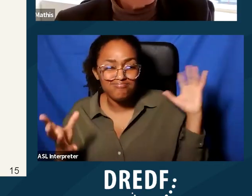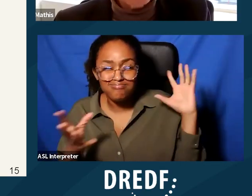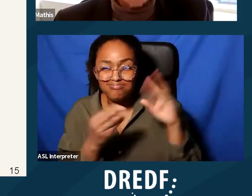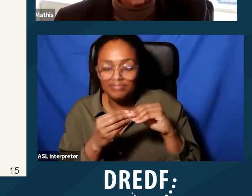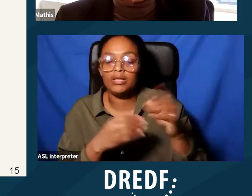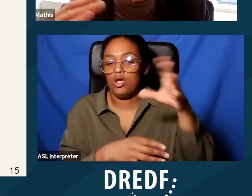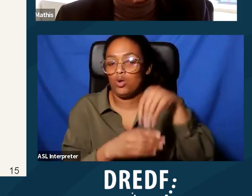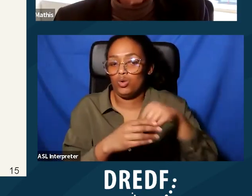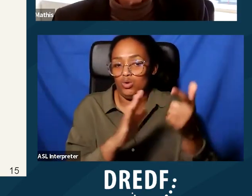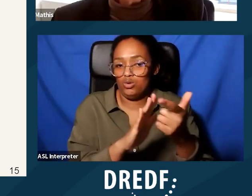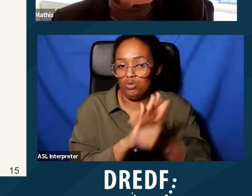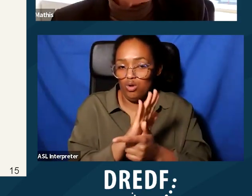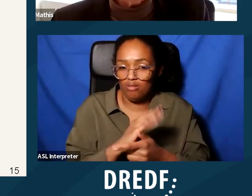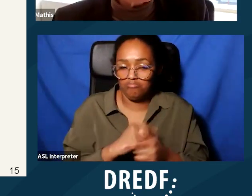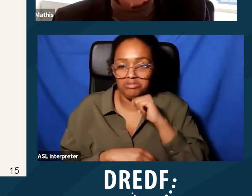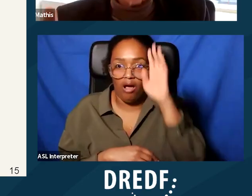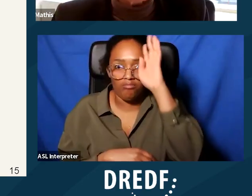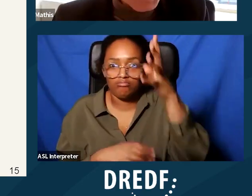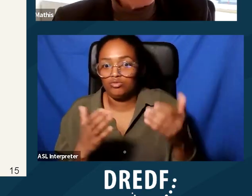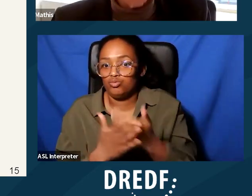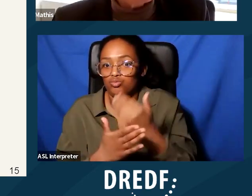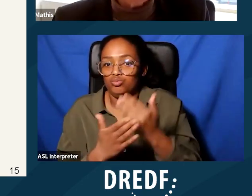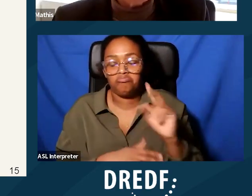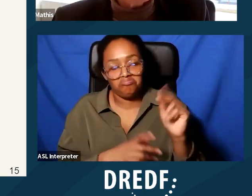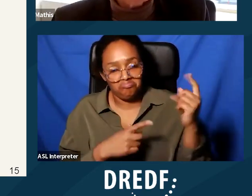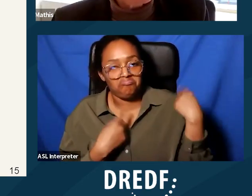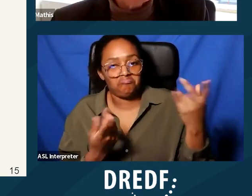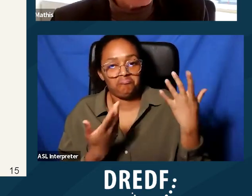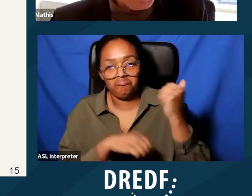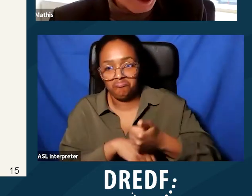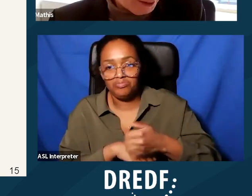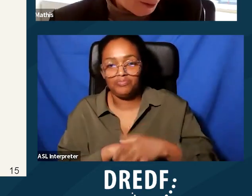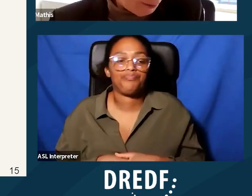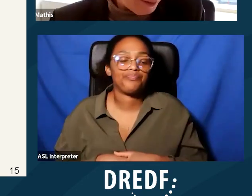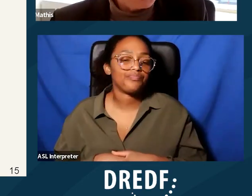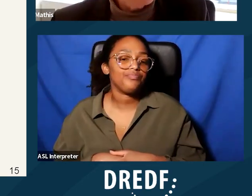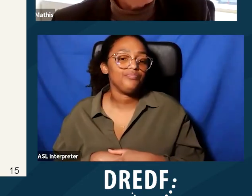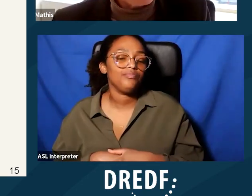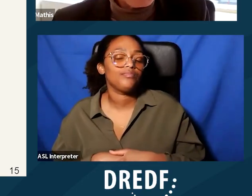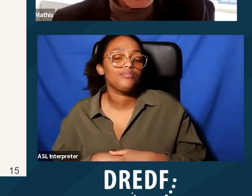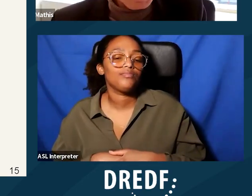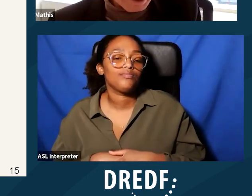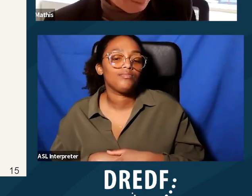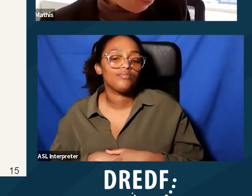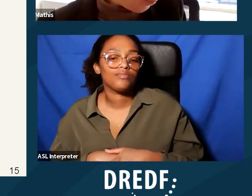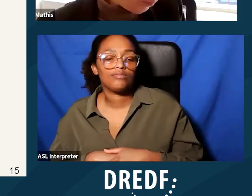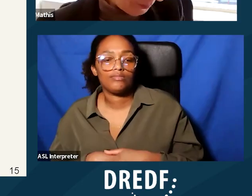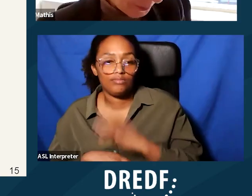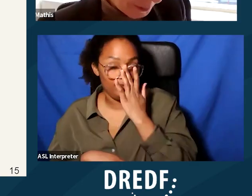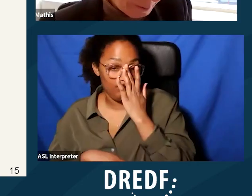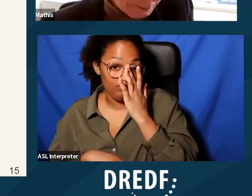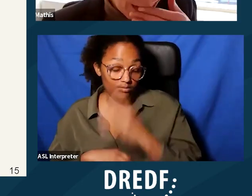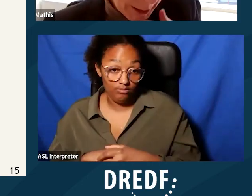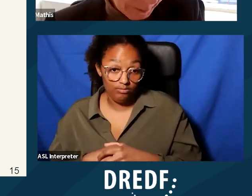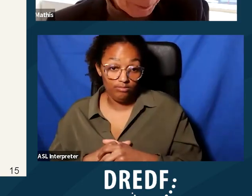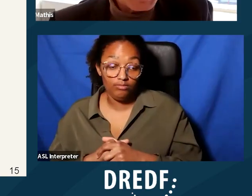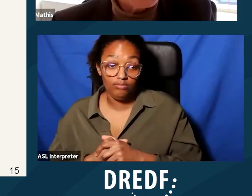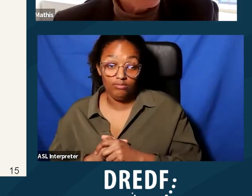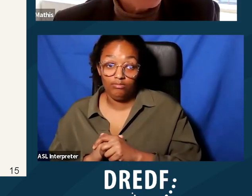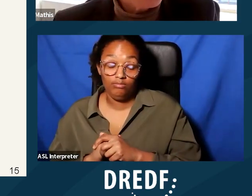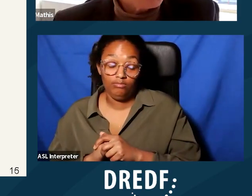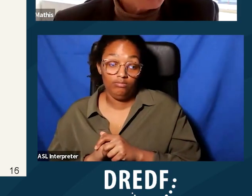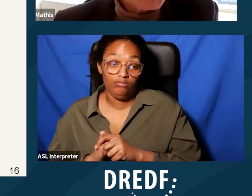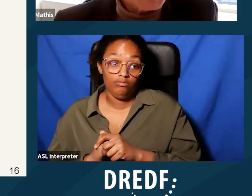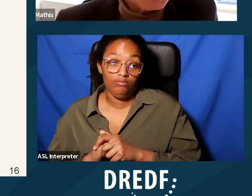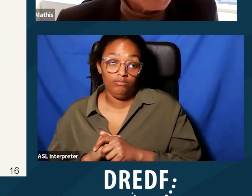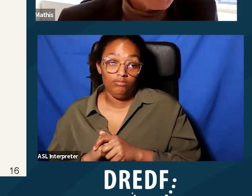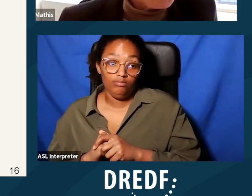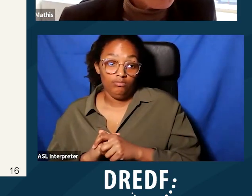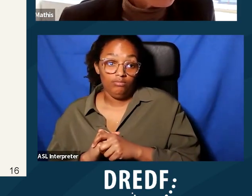Nothing, like, new and different that they were making up for the first time in 2024. Next slide.